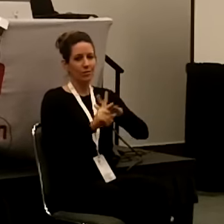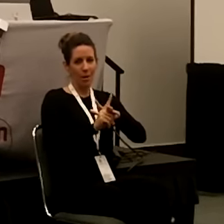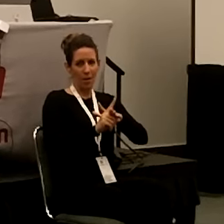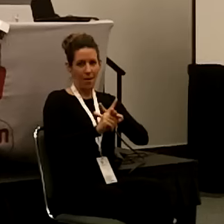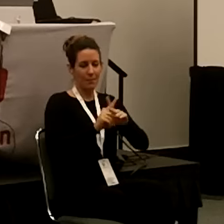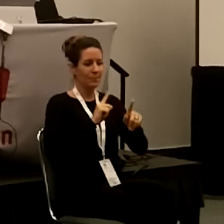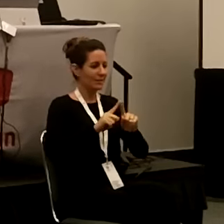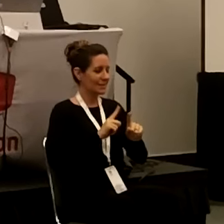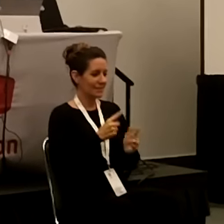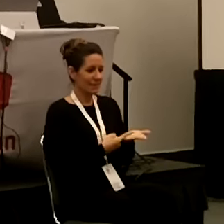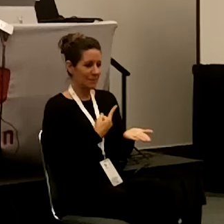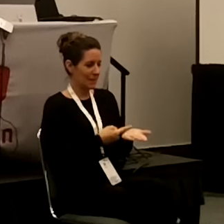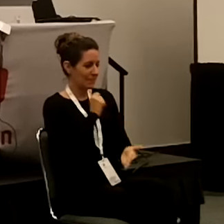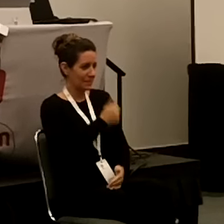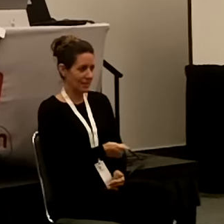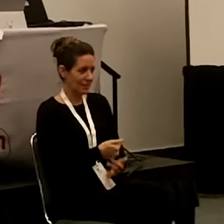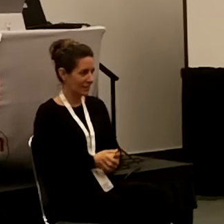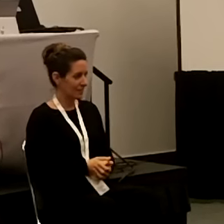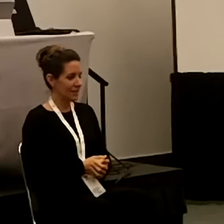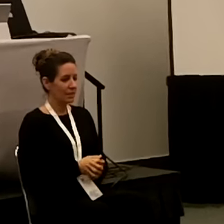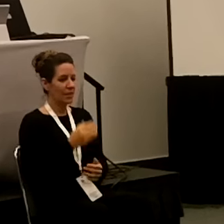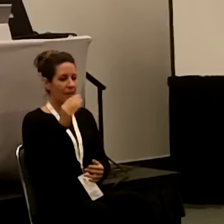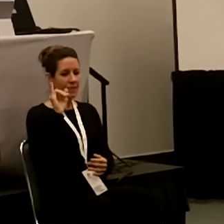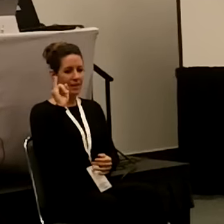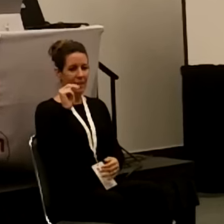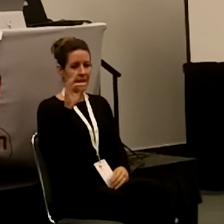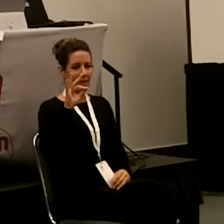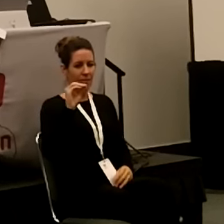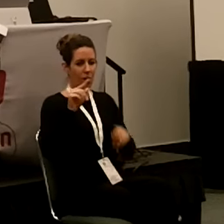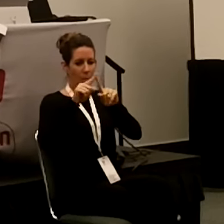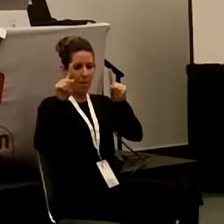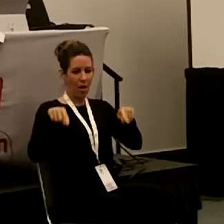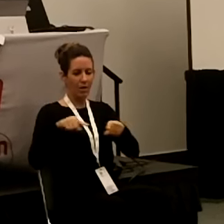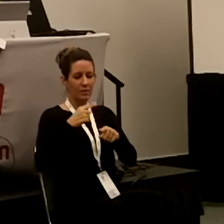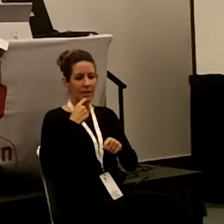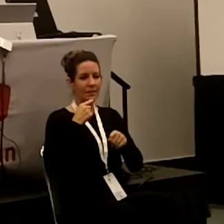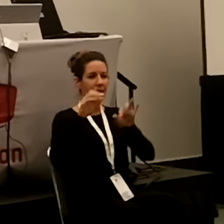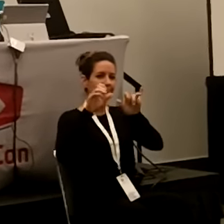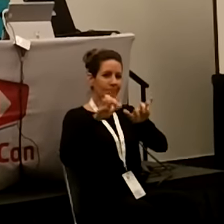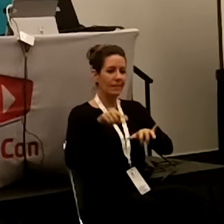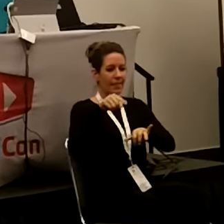That's why, in the info I just always put "this video's captioned.